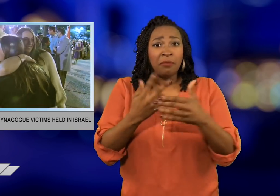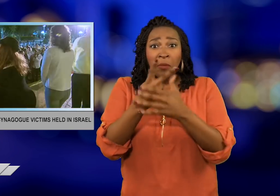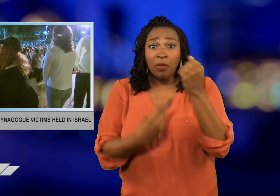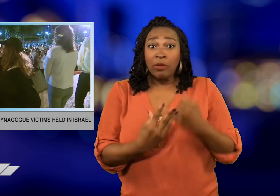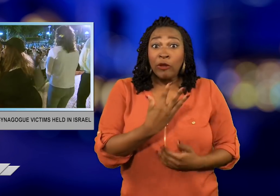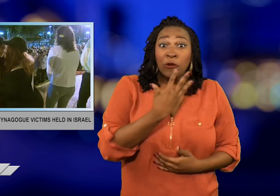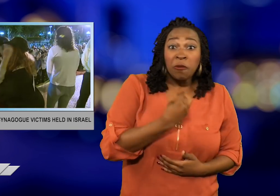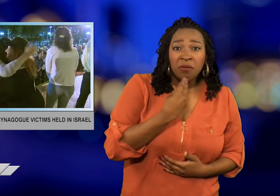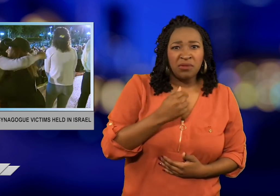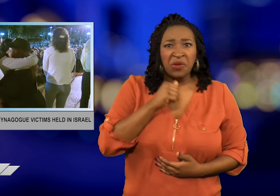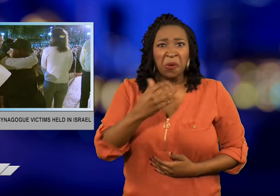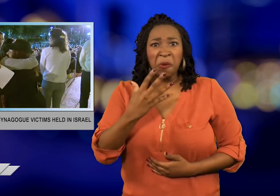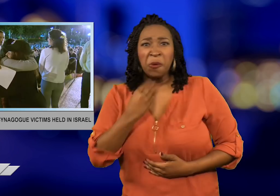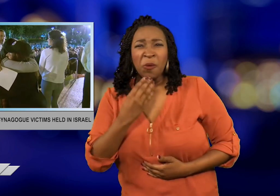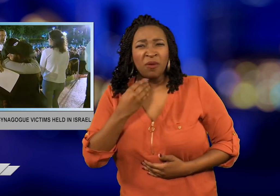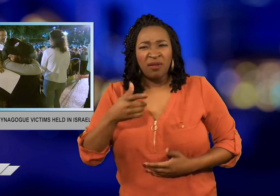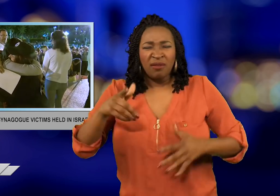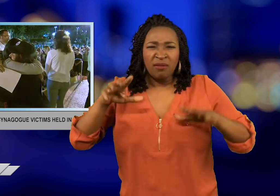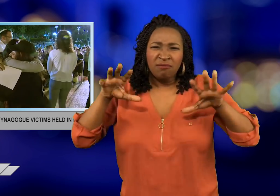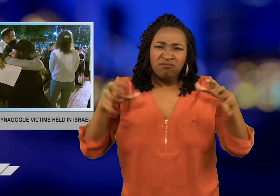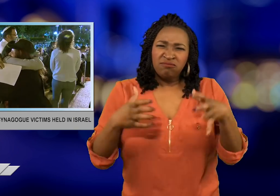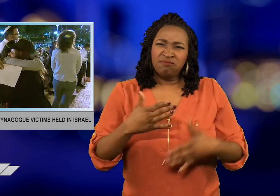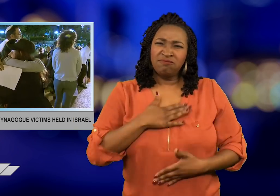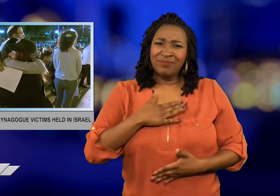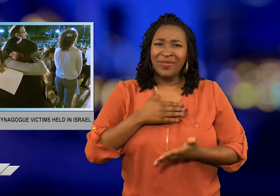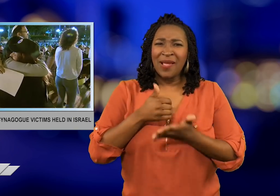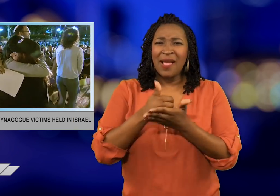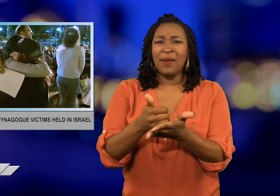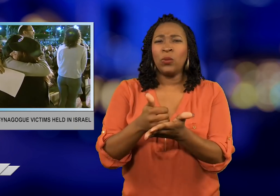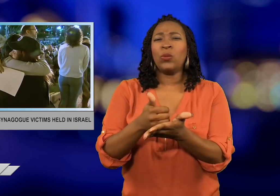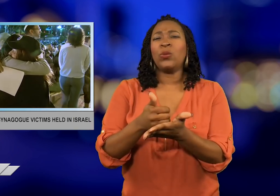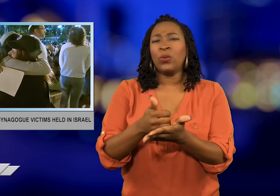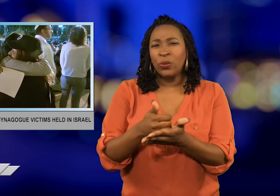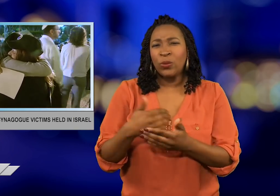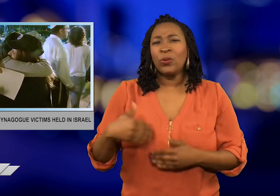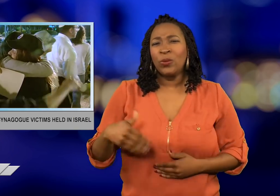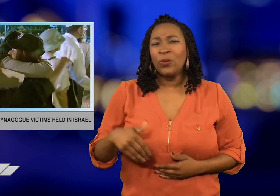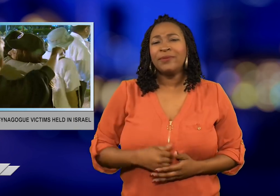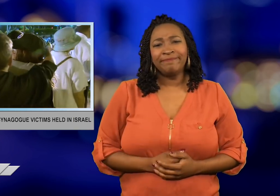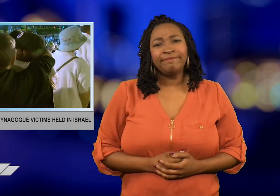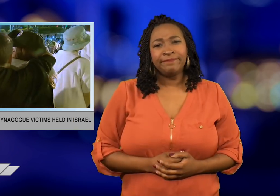Jewish and non-Jewish, who reached out to help.